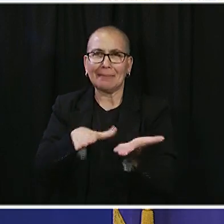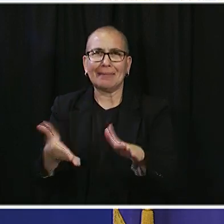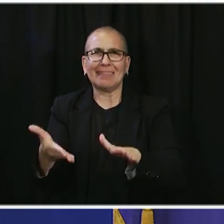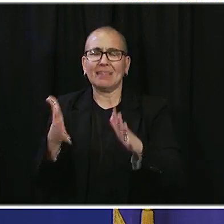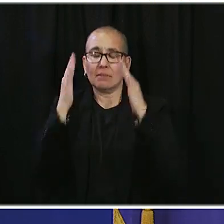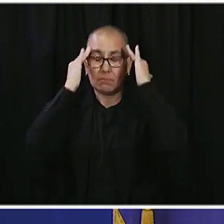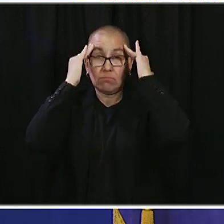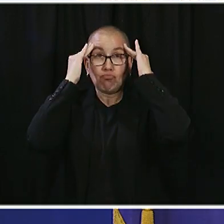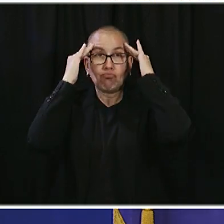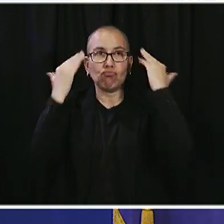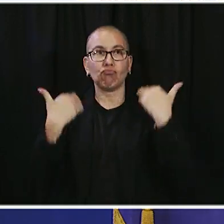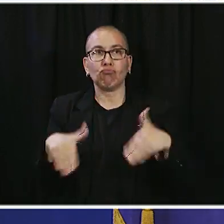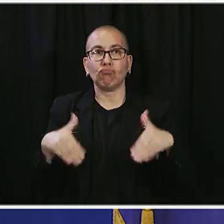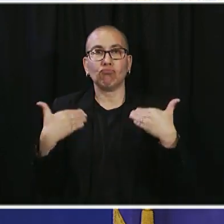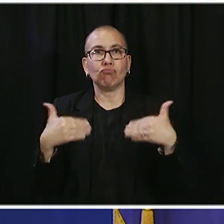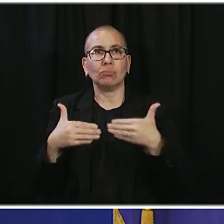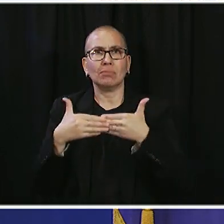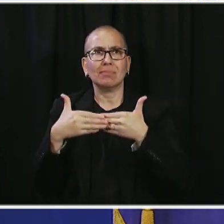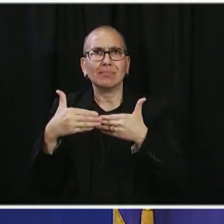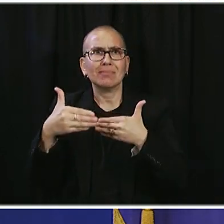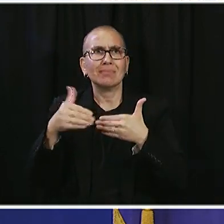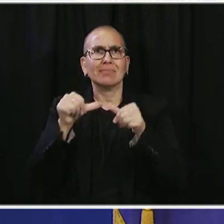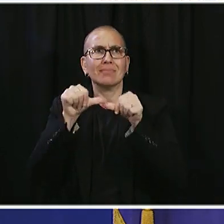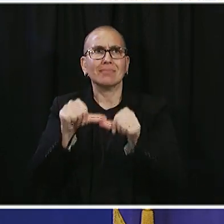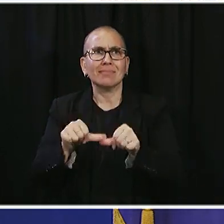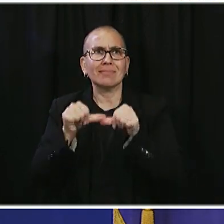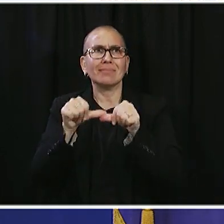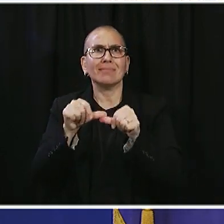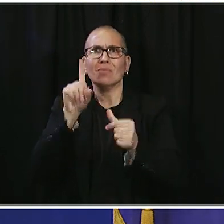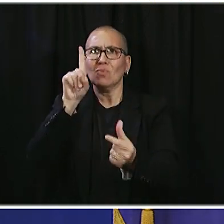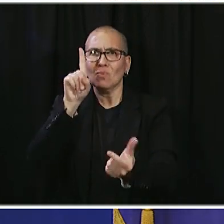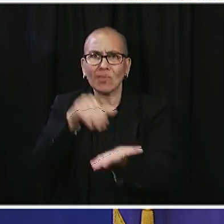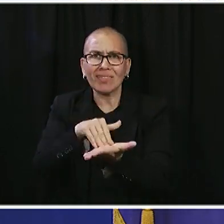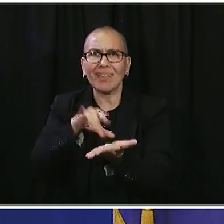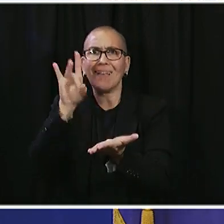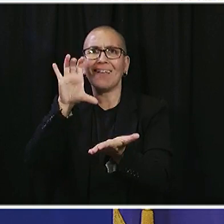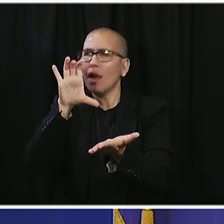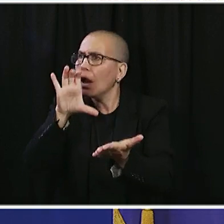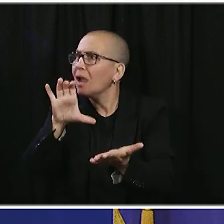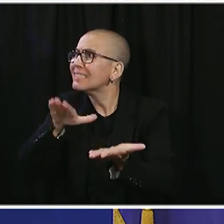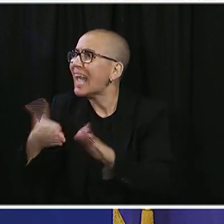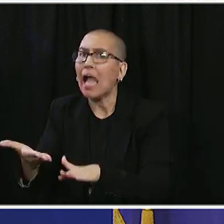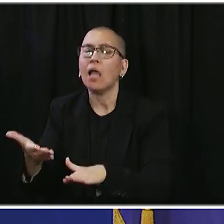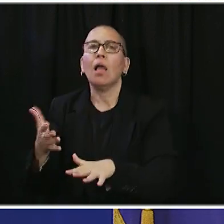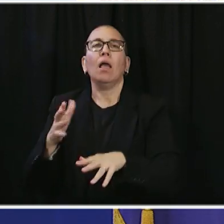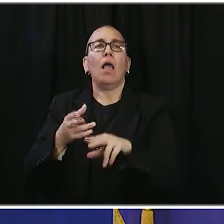AND THEN IN ANOTHER 20 DAYS, IF WE KEEP IT THE SAME PACE, WE'LL PAST 1500 AND THAT'S BECAUSE